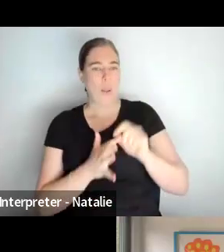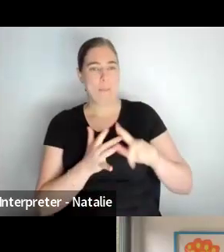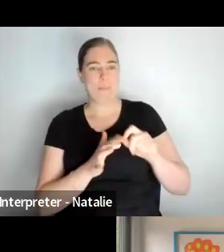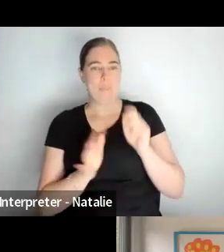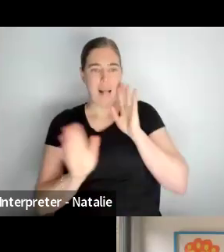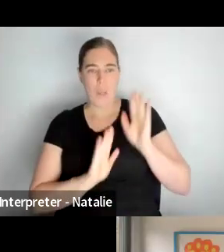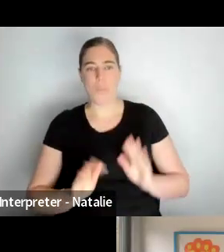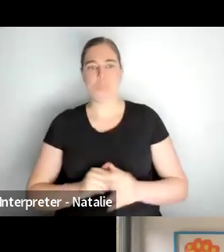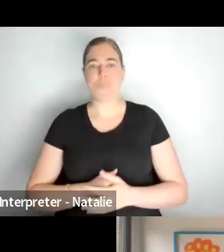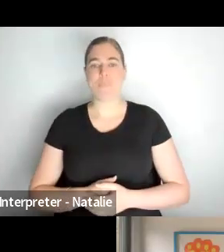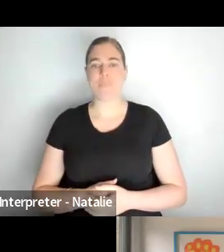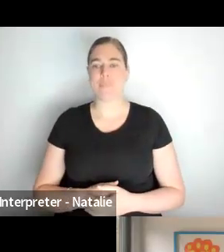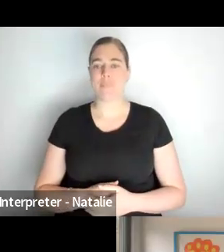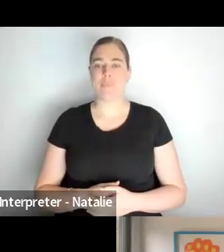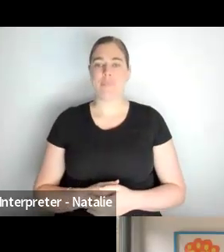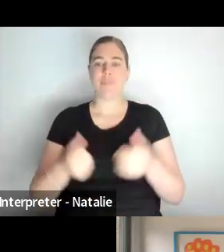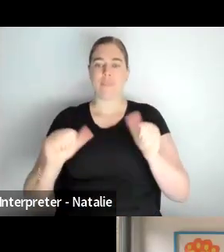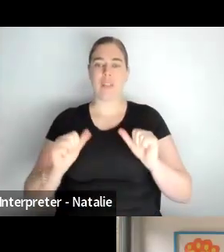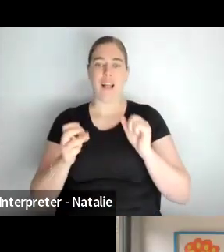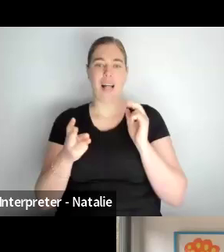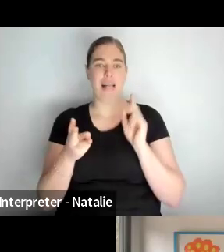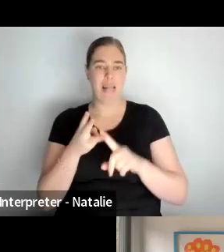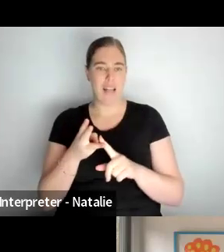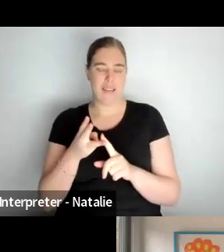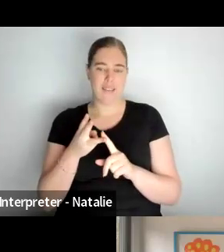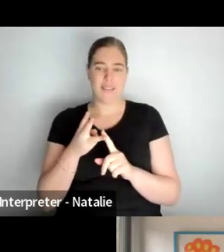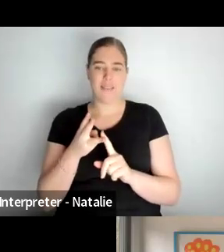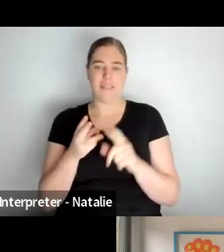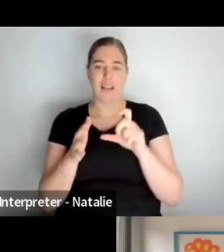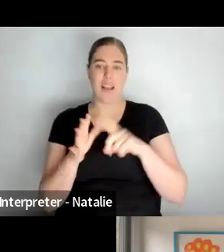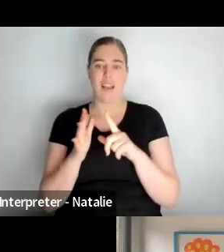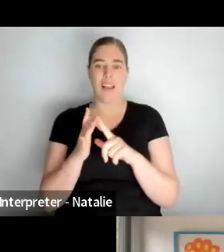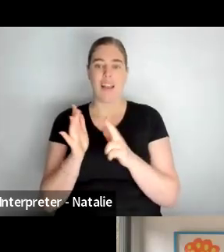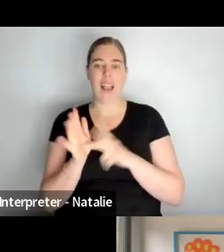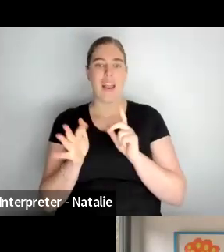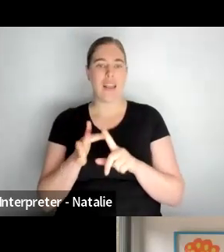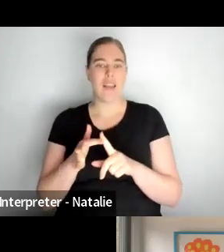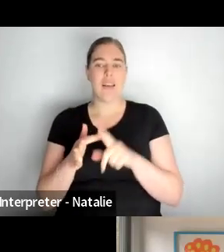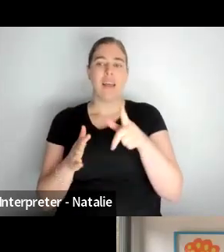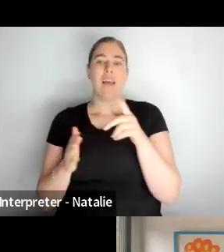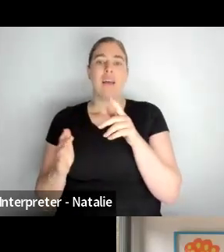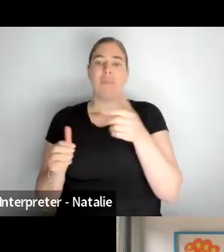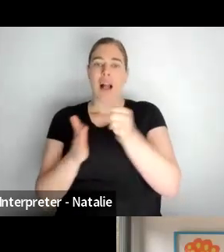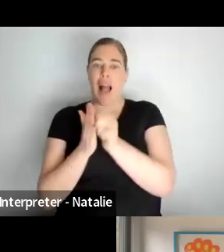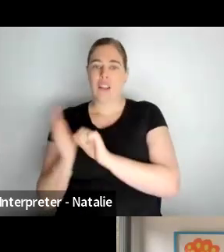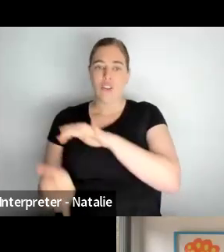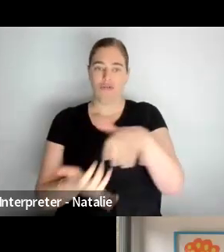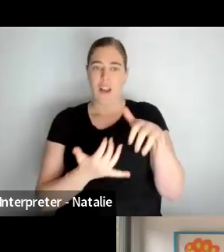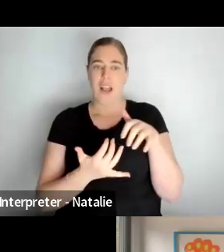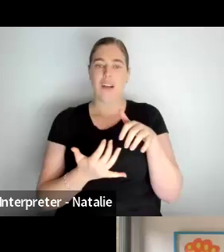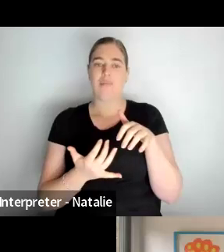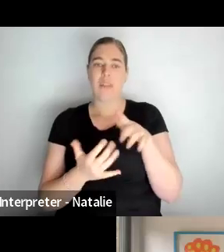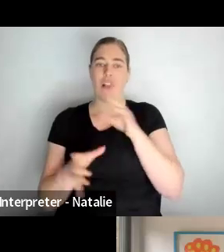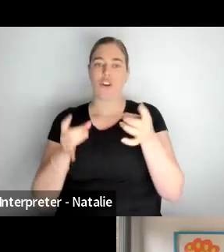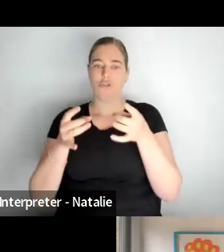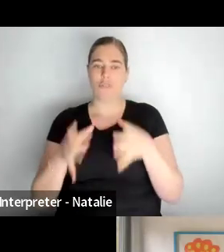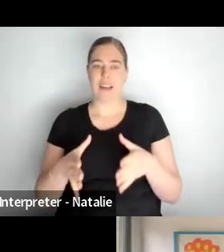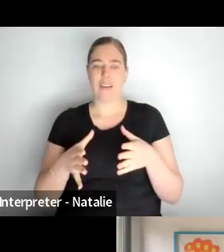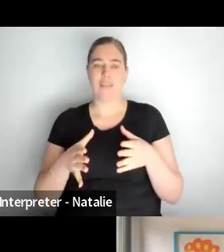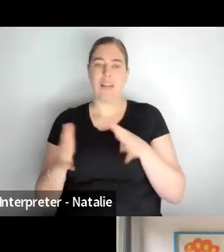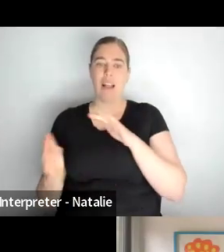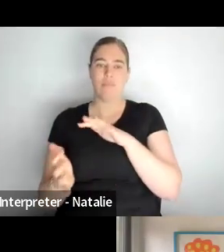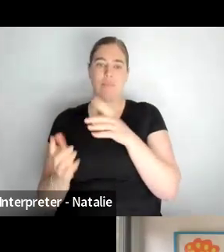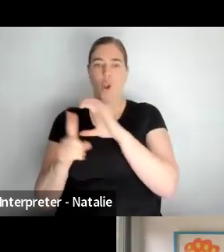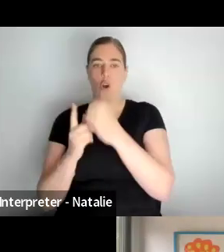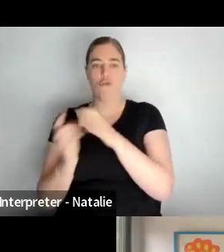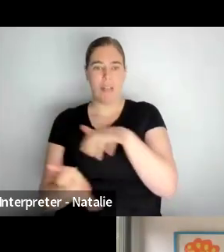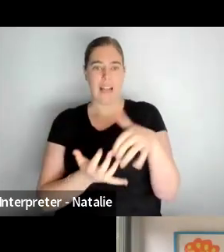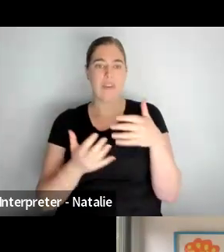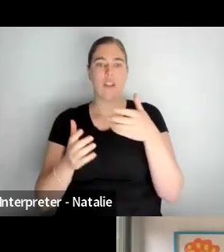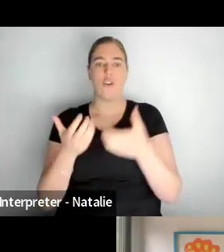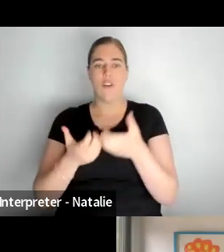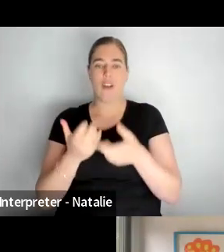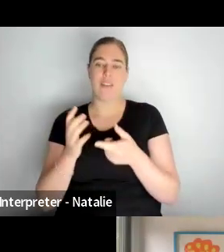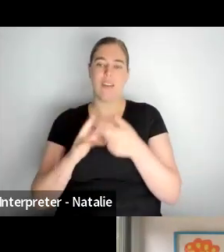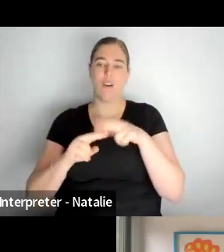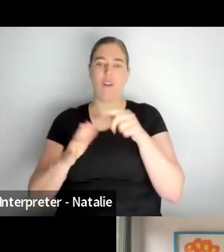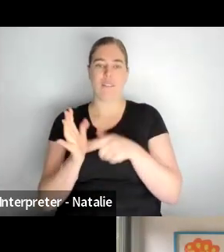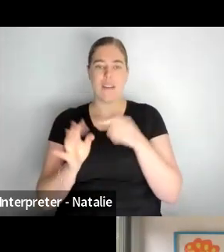Last but not least, Caine Chennatt... at the University of Tasmania. He bridges